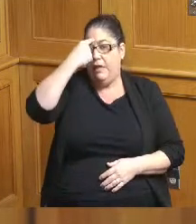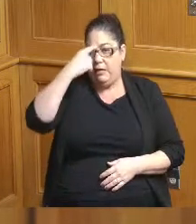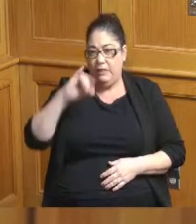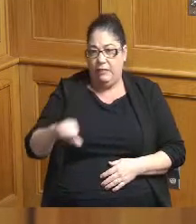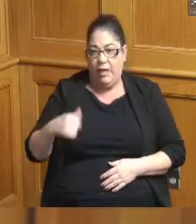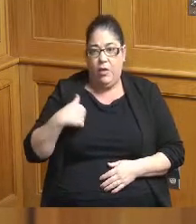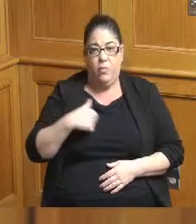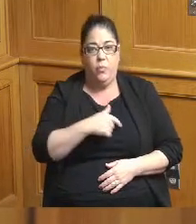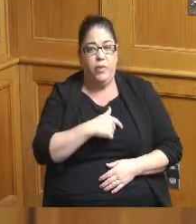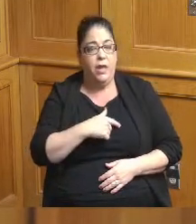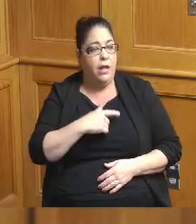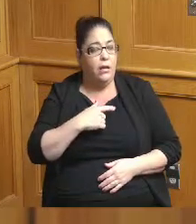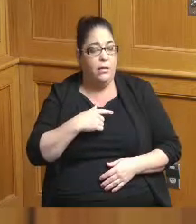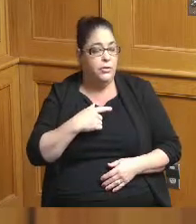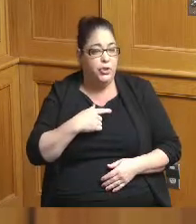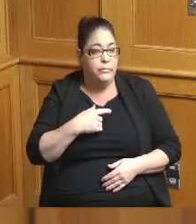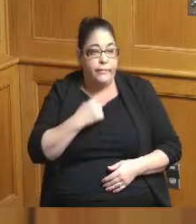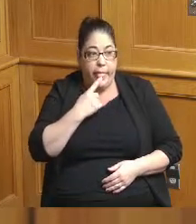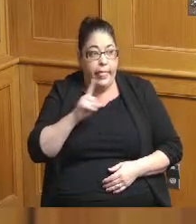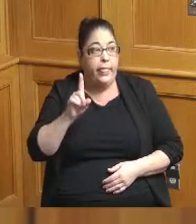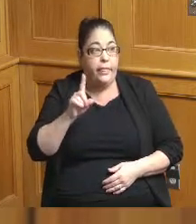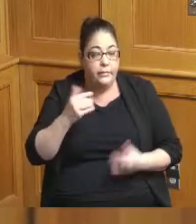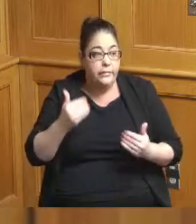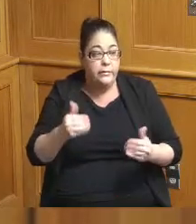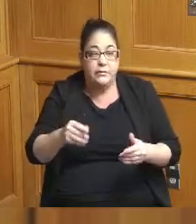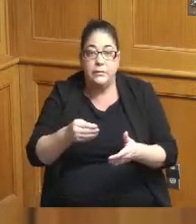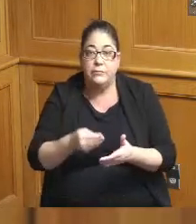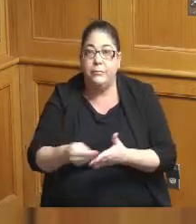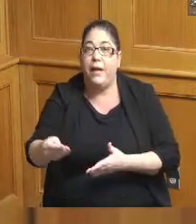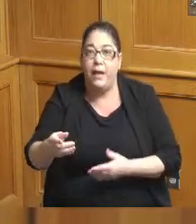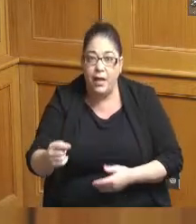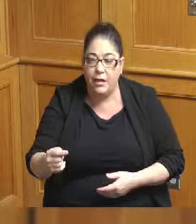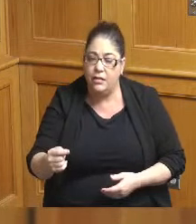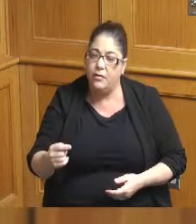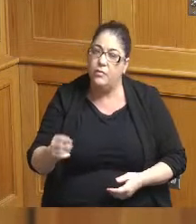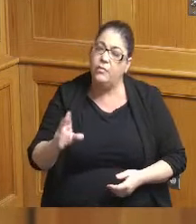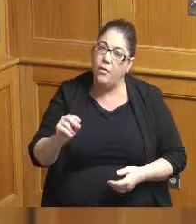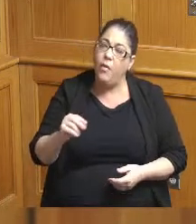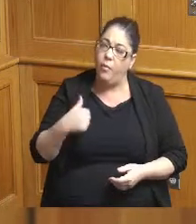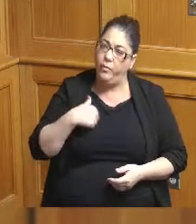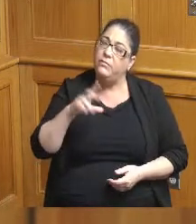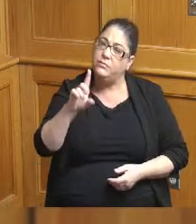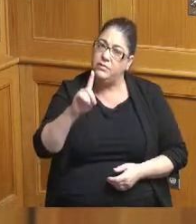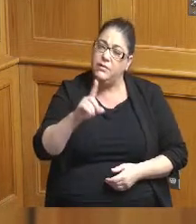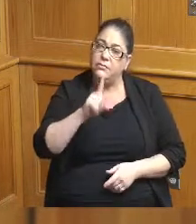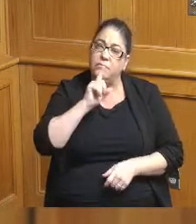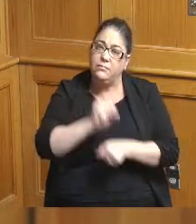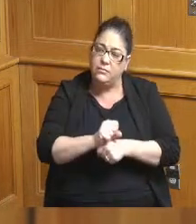that we didn't do due diligence here and there was a majority of the Board that supported this